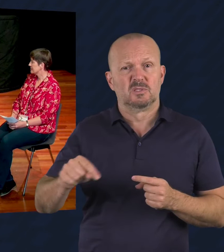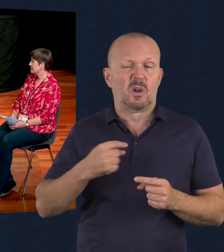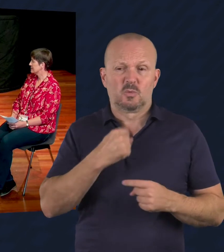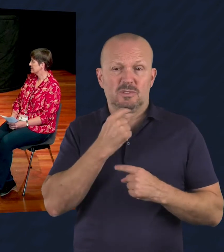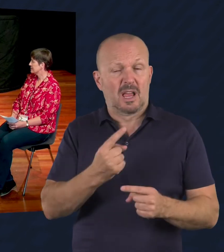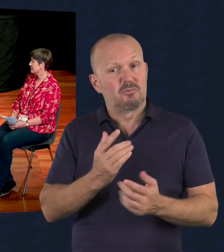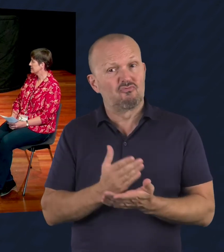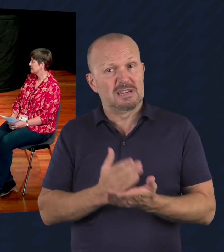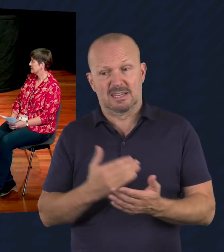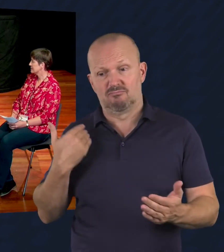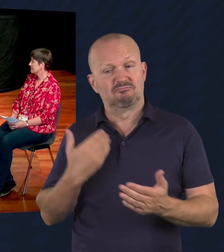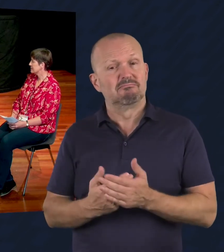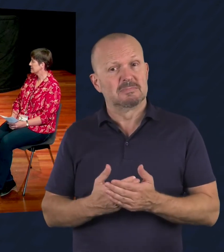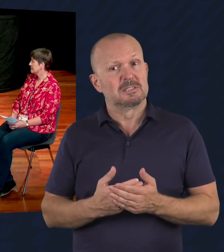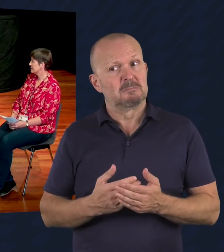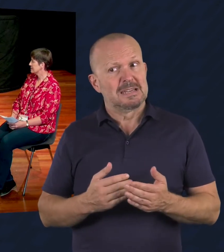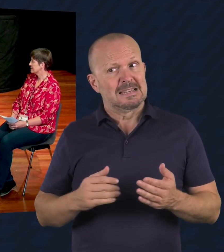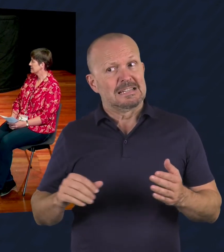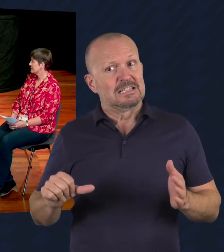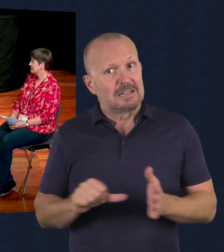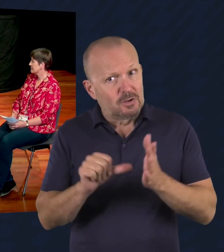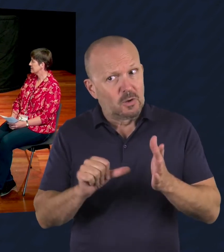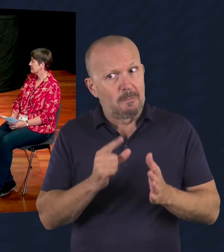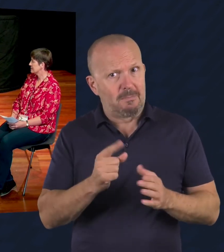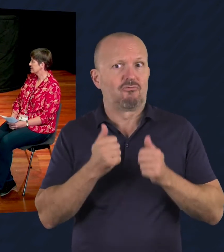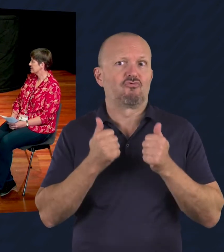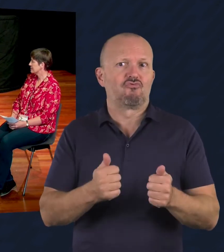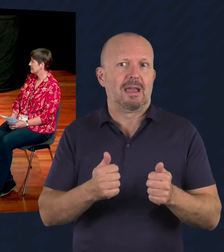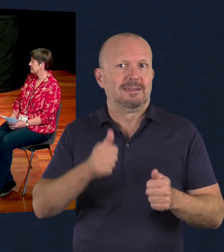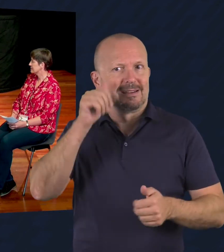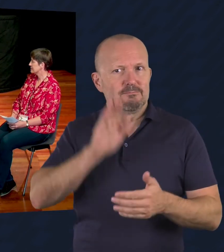And I just want to say that it has been a really challenging but great